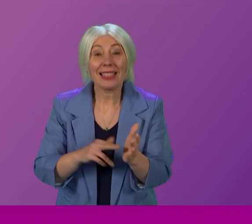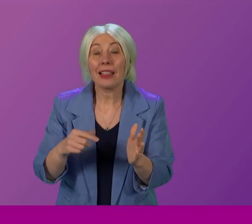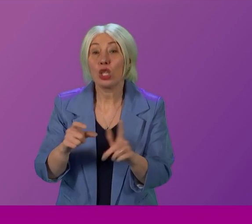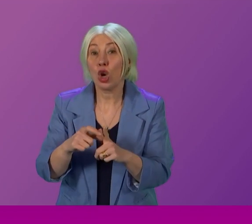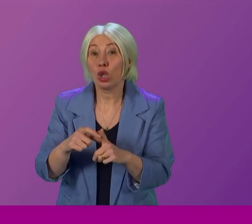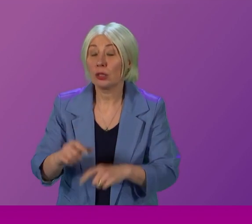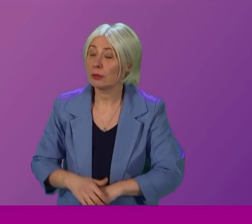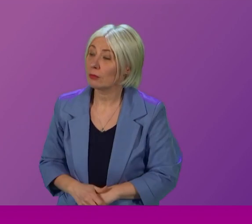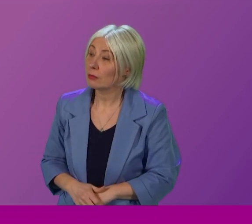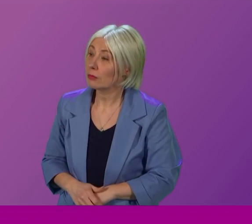As the consultation on restricting alcohol advertising is still live